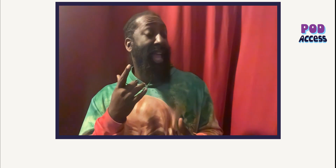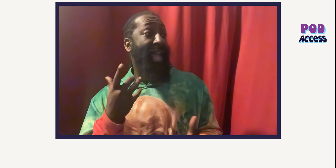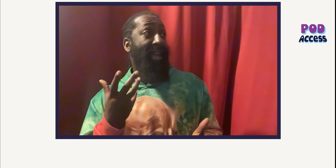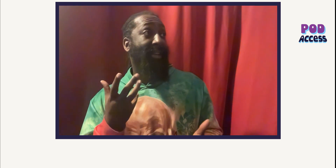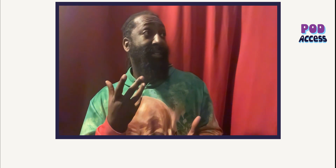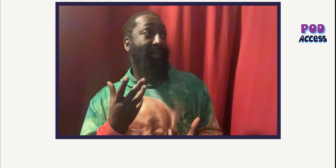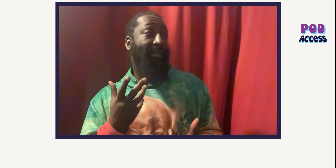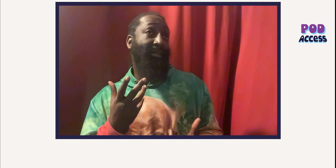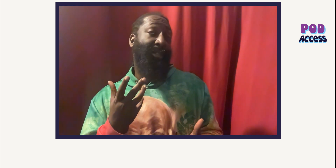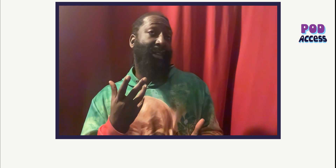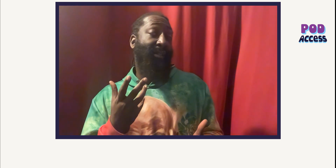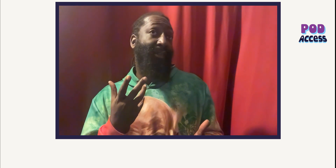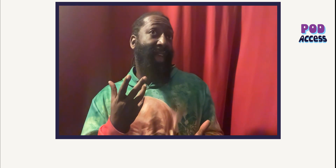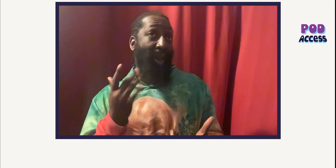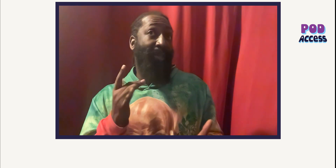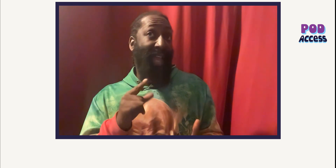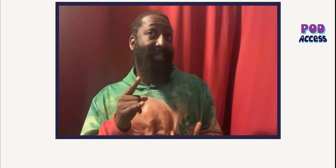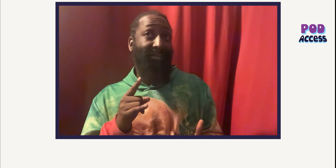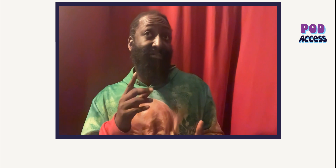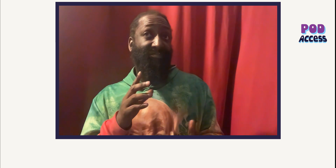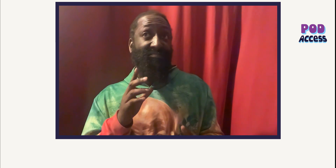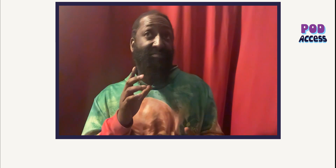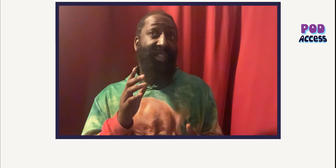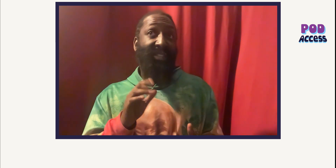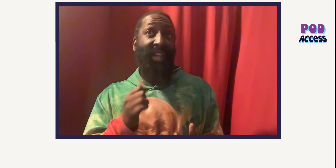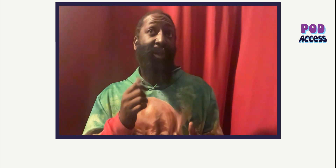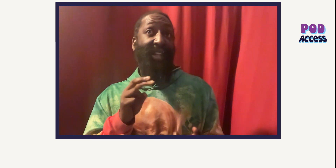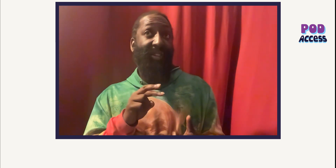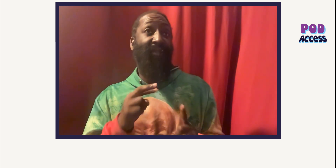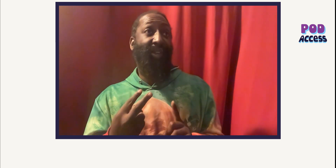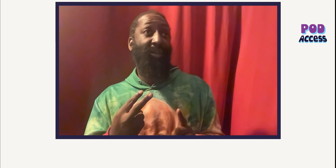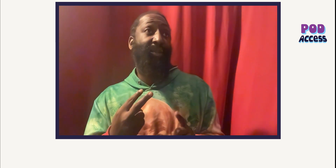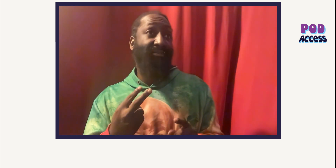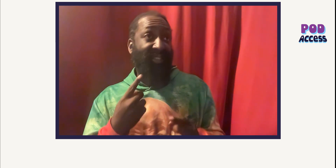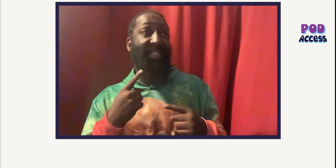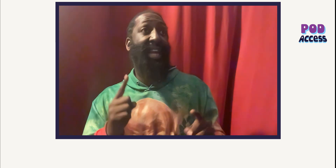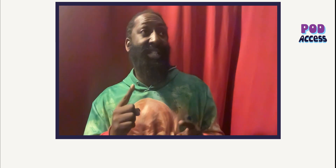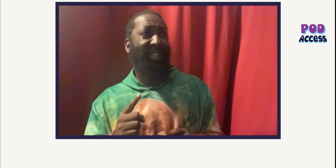And I hope that's, it's another way to view just that